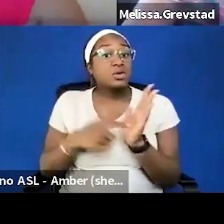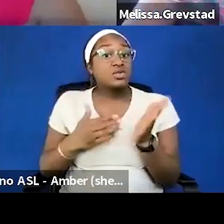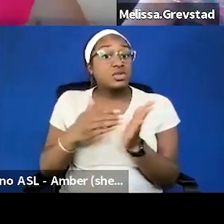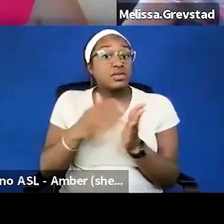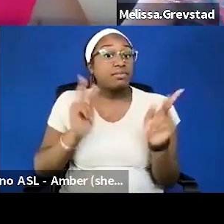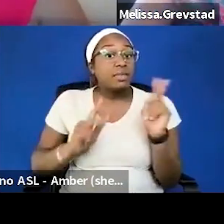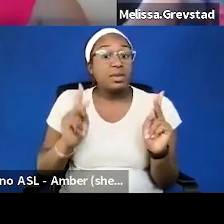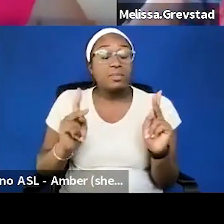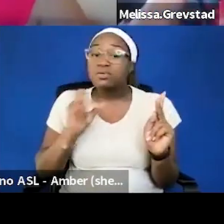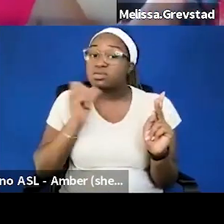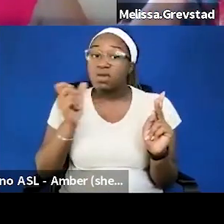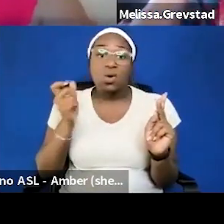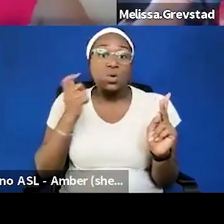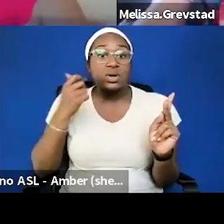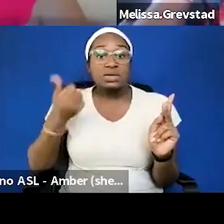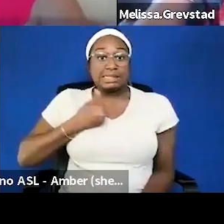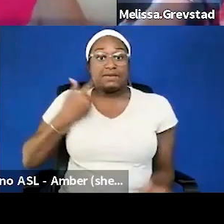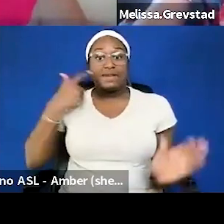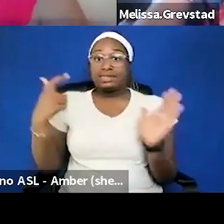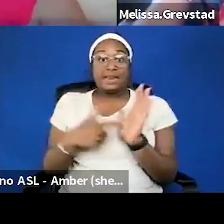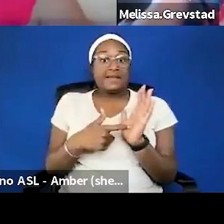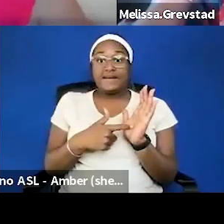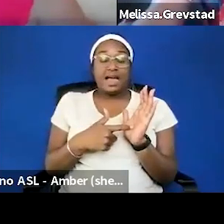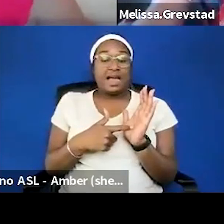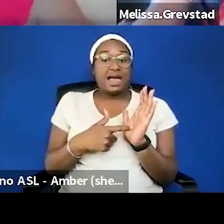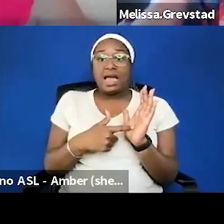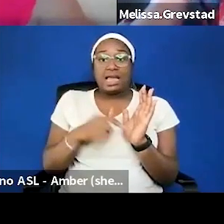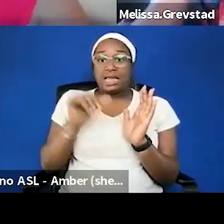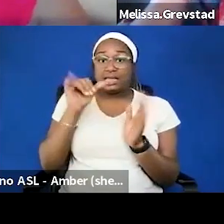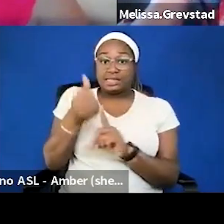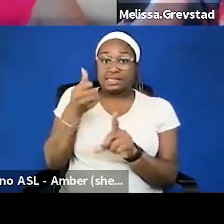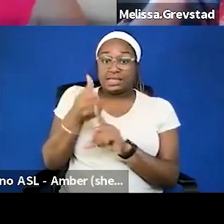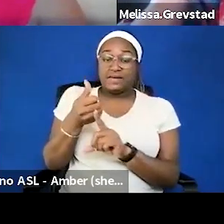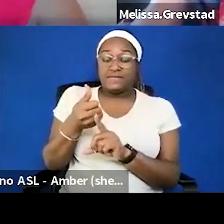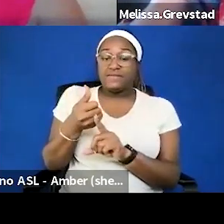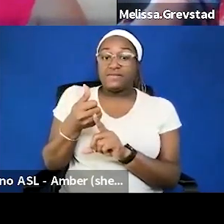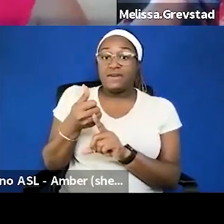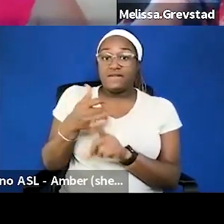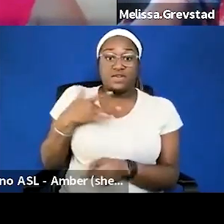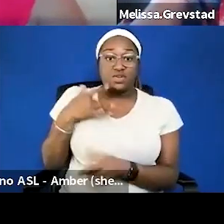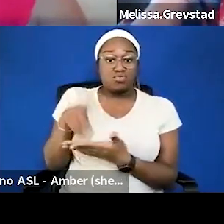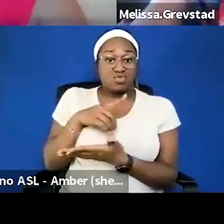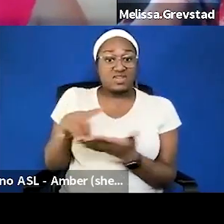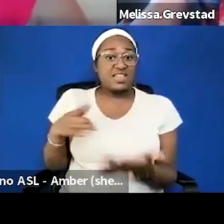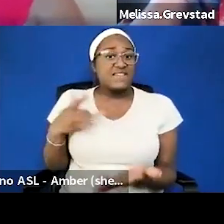self-identify what they're experiencing as discrimination. You know, they think of it as like an interpersonal issue